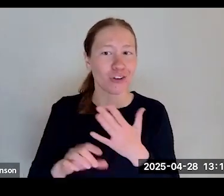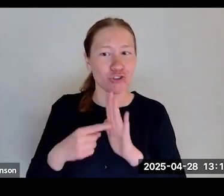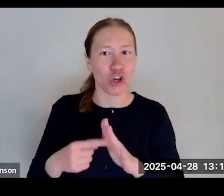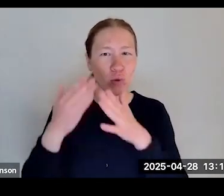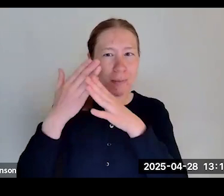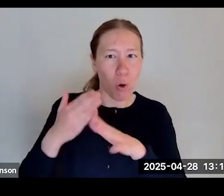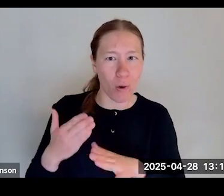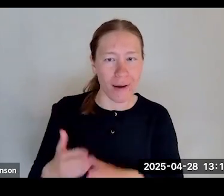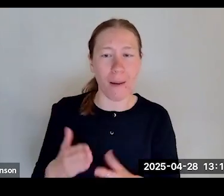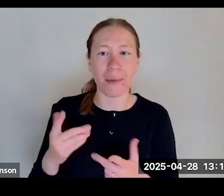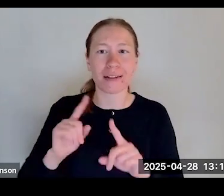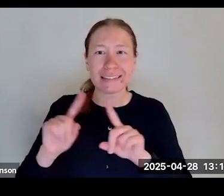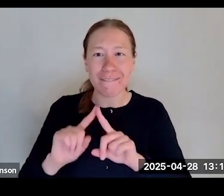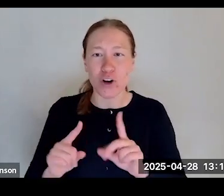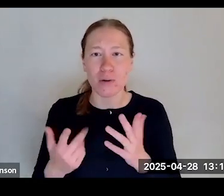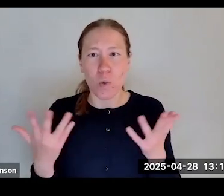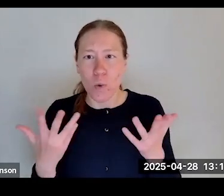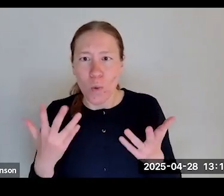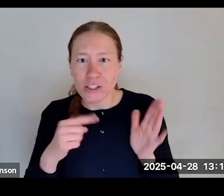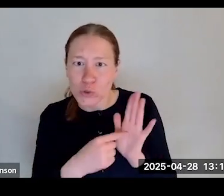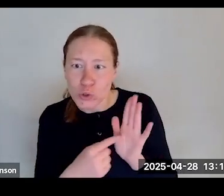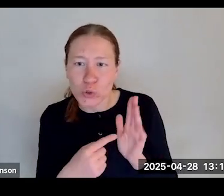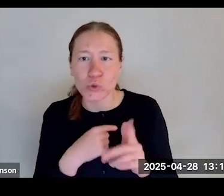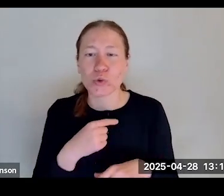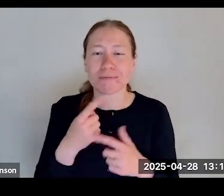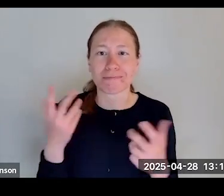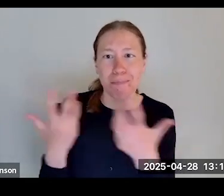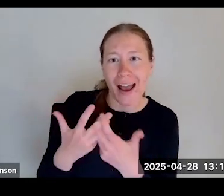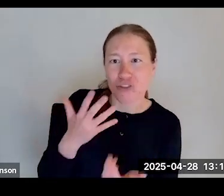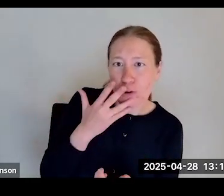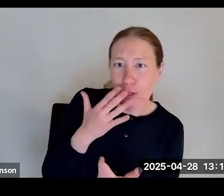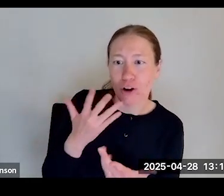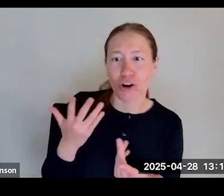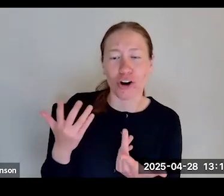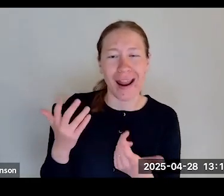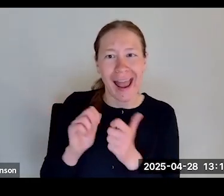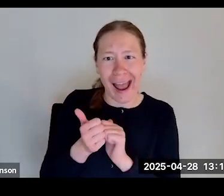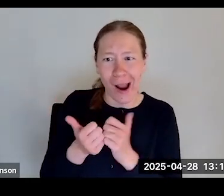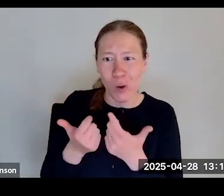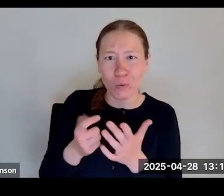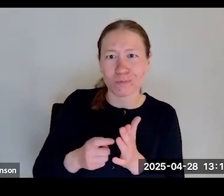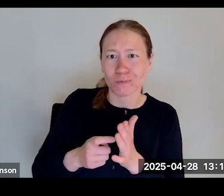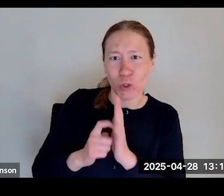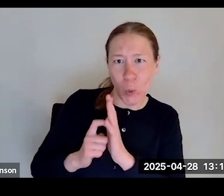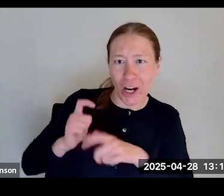and it's color coordinated to help remain on pace for completion and see how much time needs to be allotted or spent for each one.